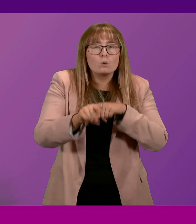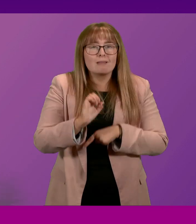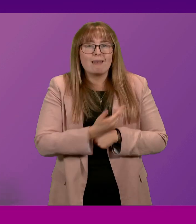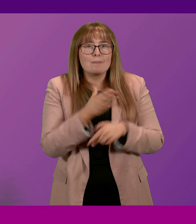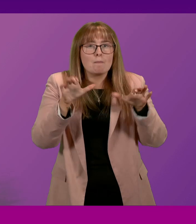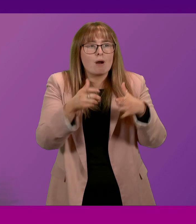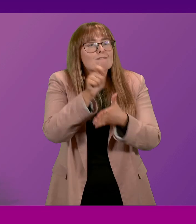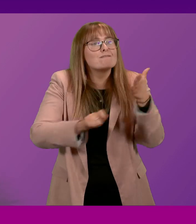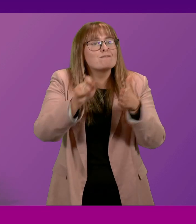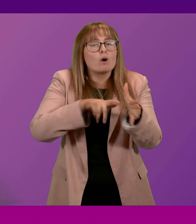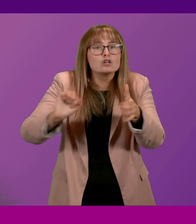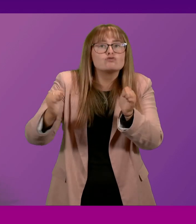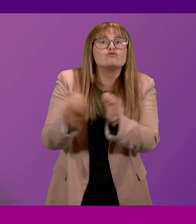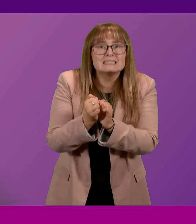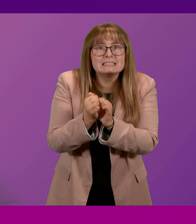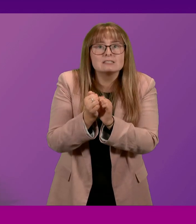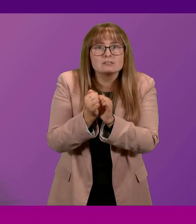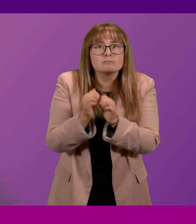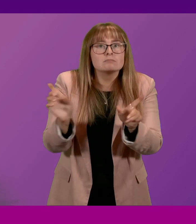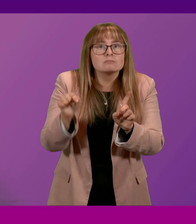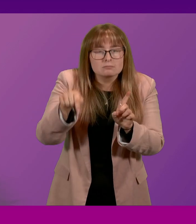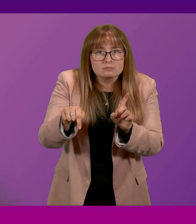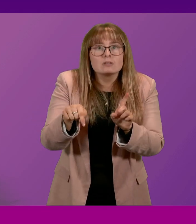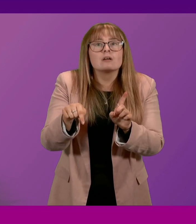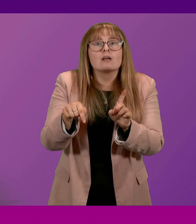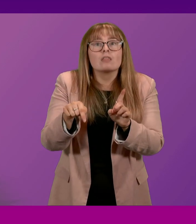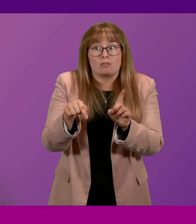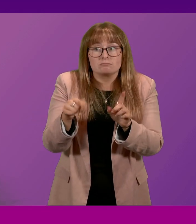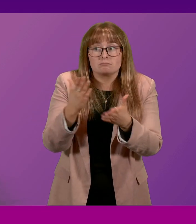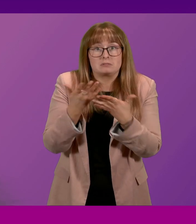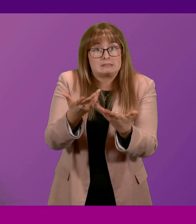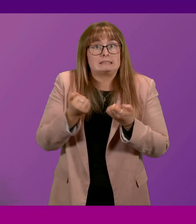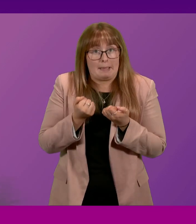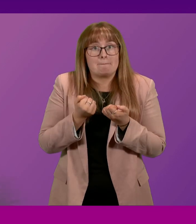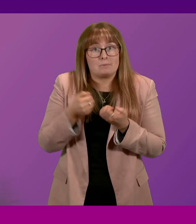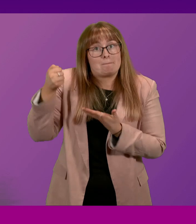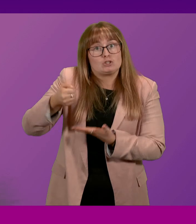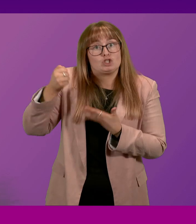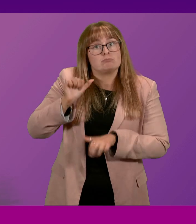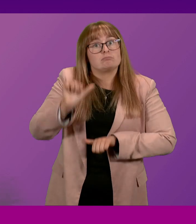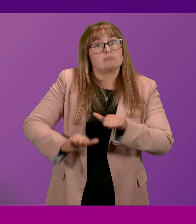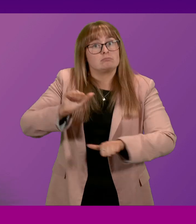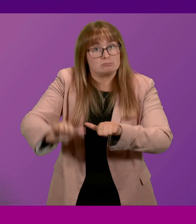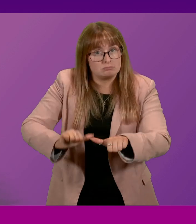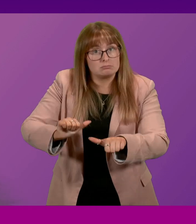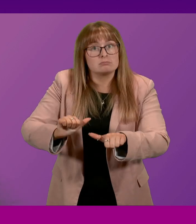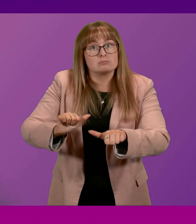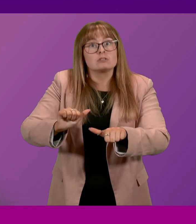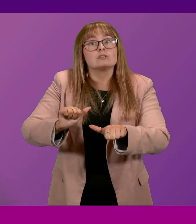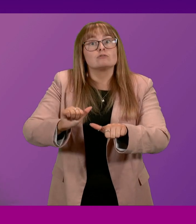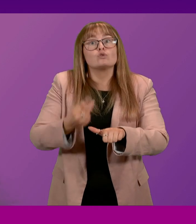voted in favour of a motion that welcomed the steps in the budget to lift the two-child benefit